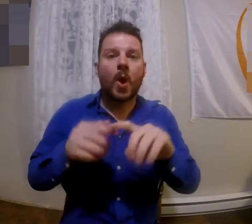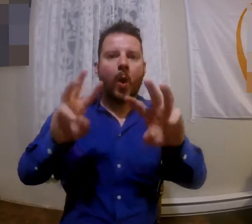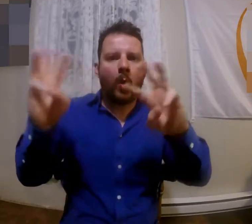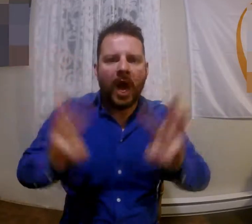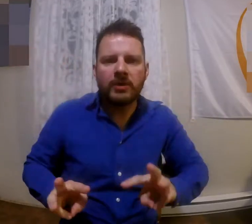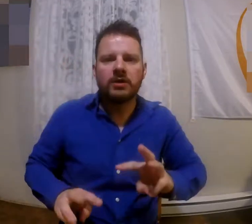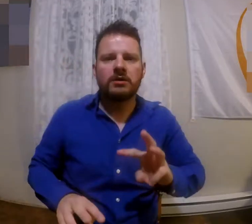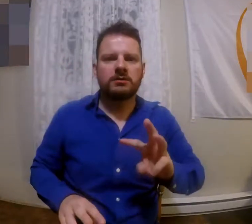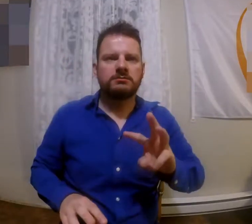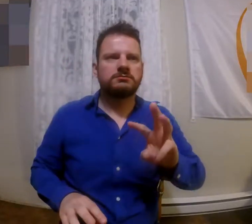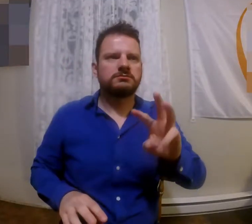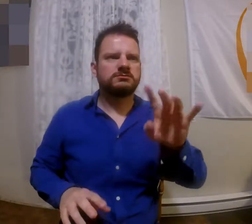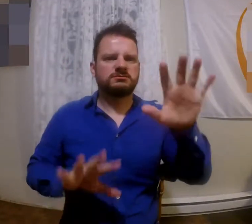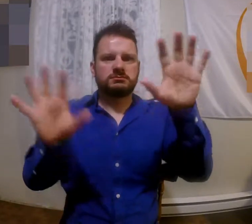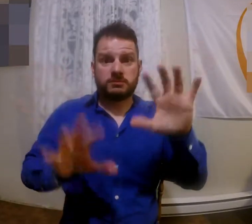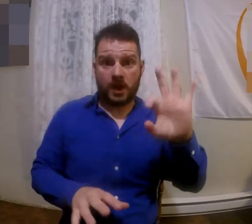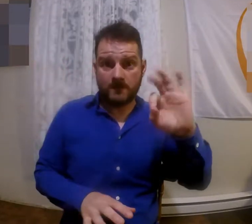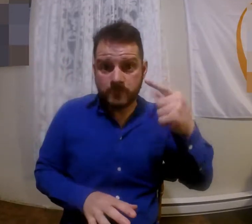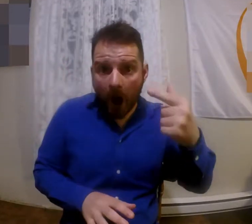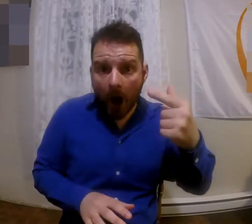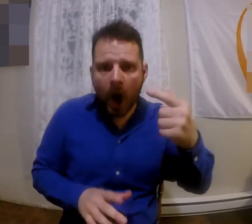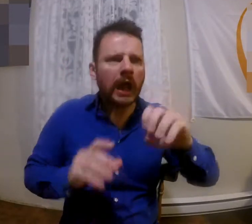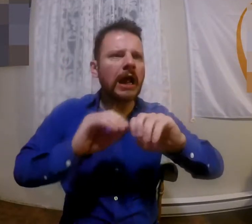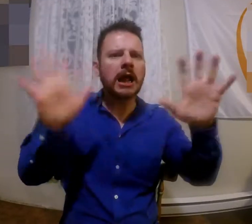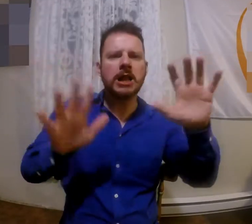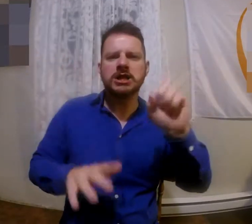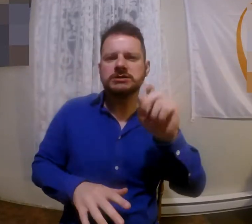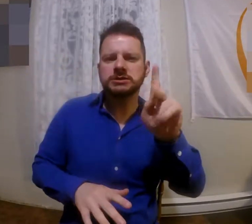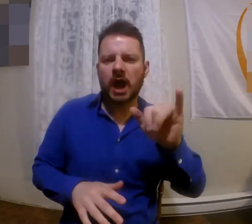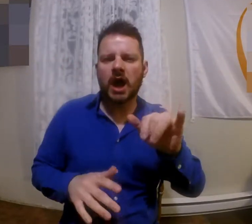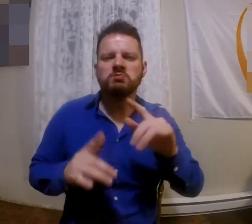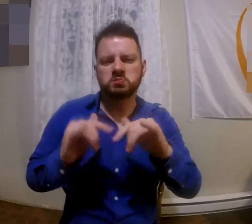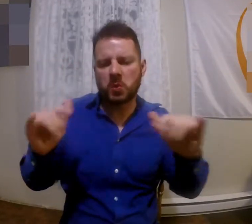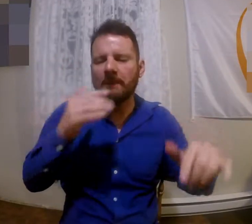weather conditions, foggy, or clear sky and such.